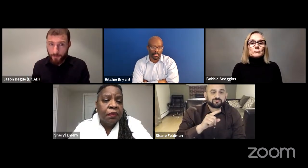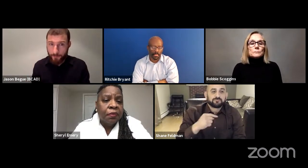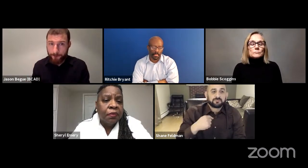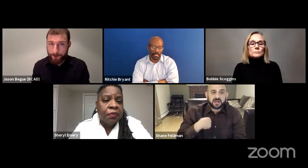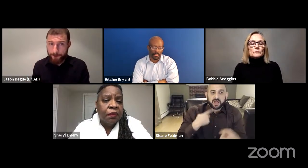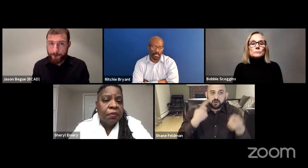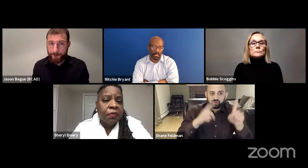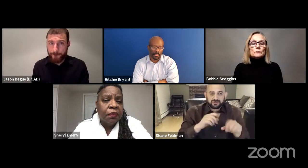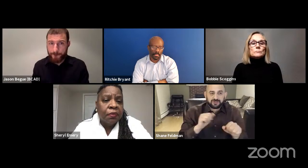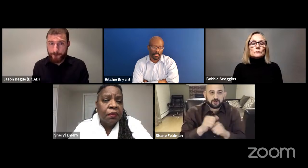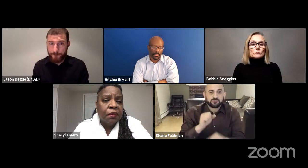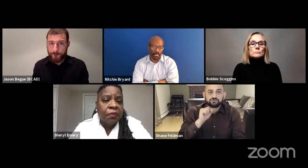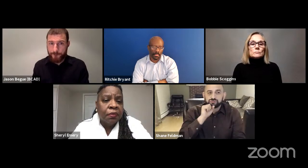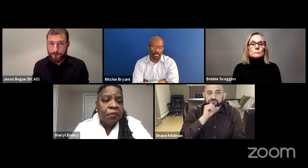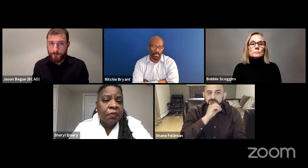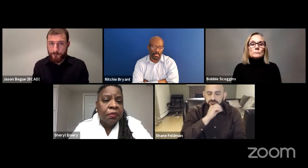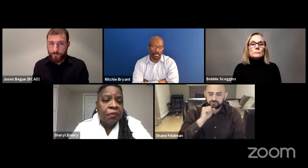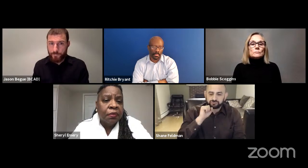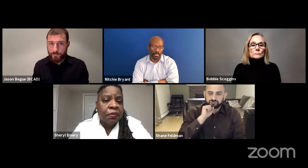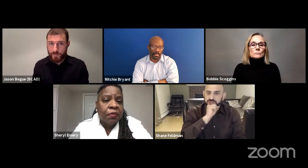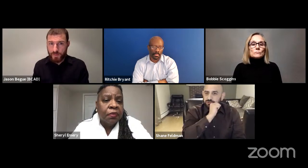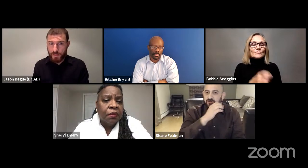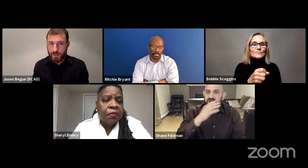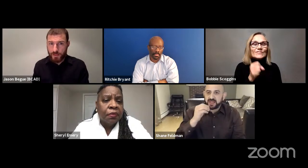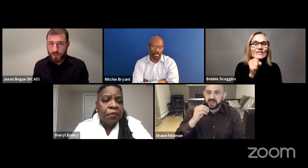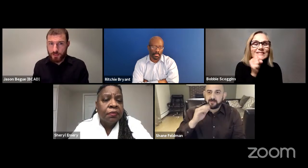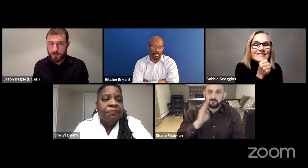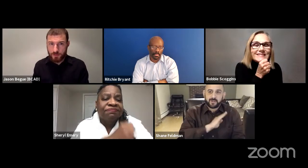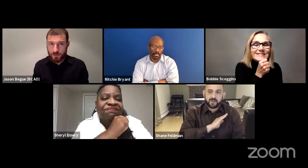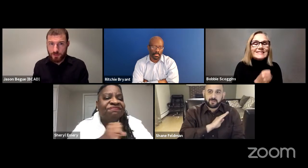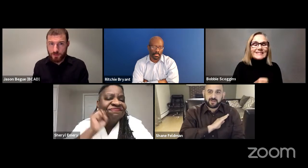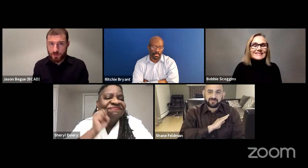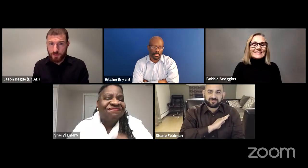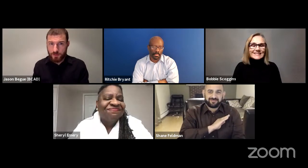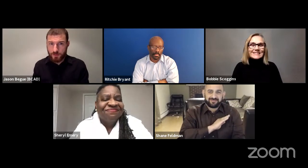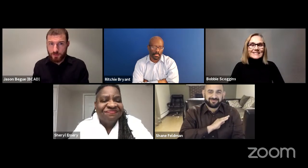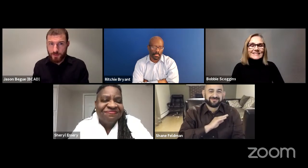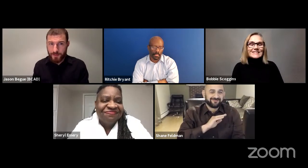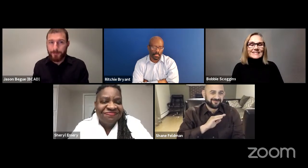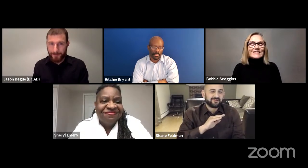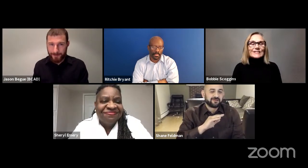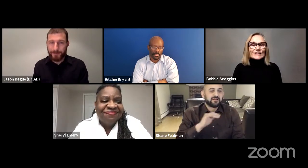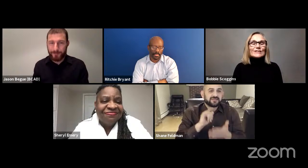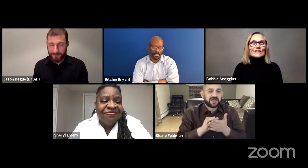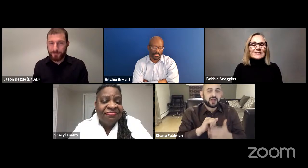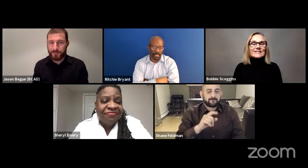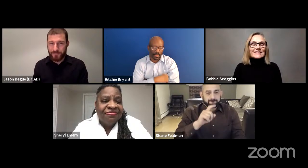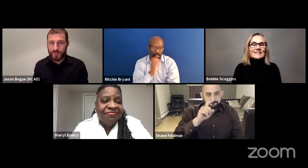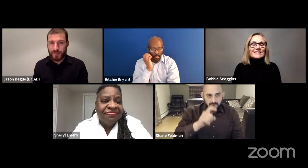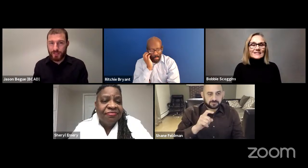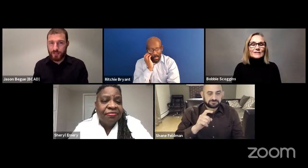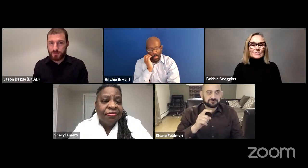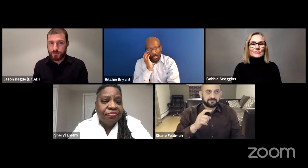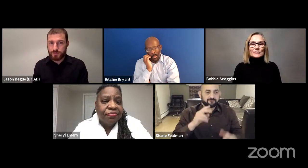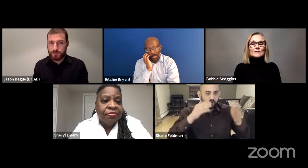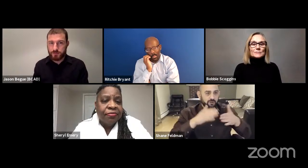that as well? SHANE FELDMAN: Sure. I do agree that there